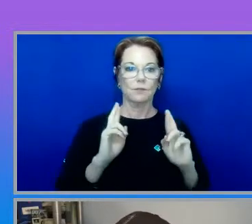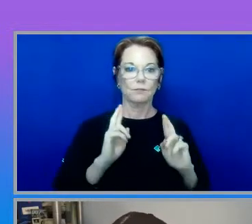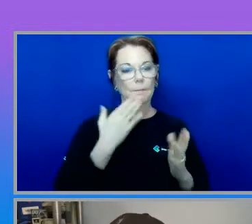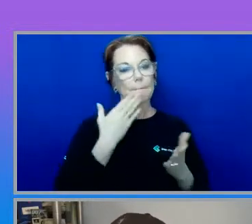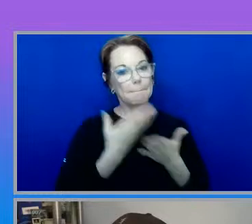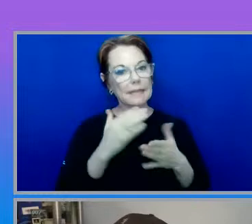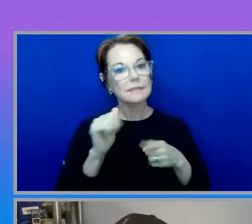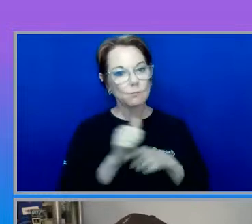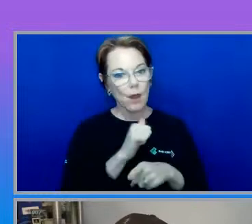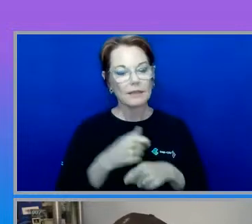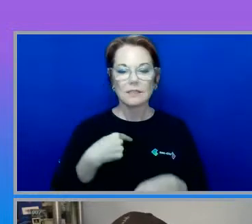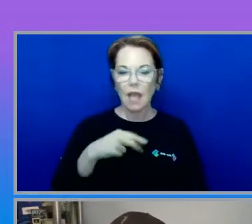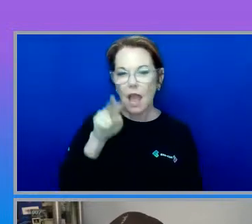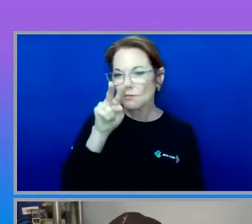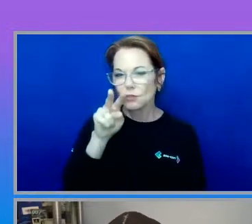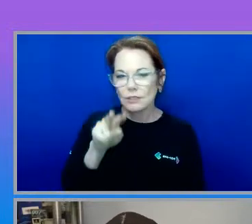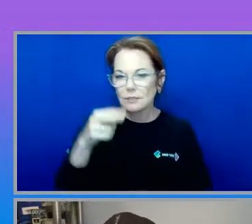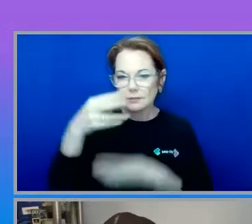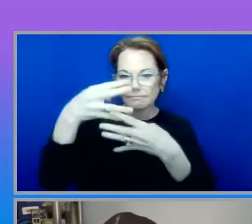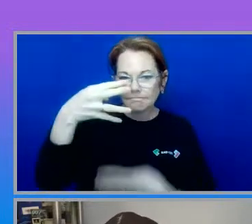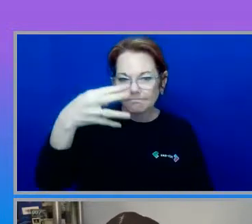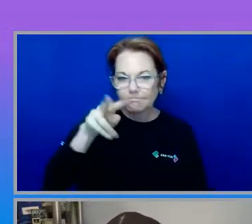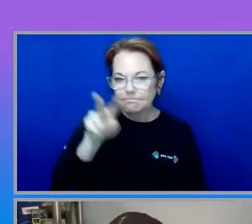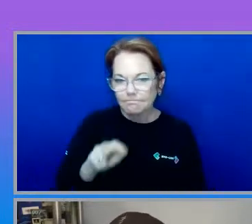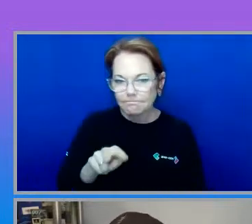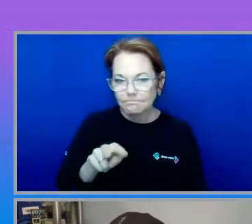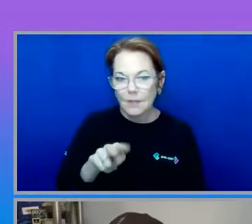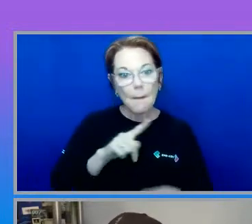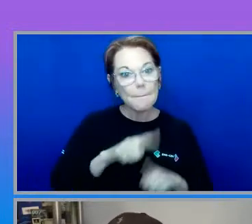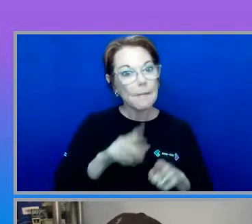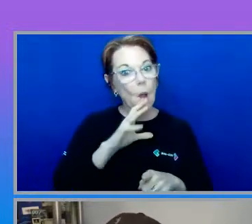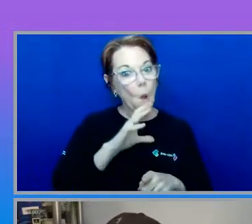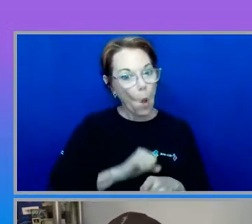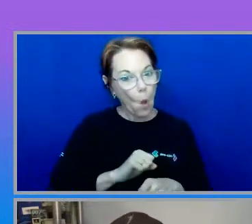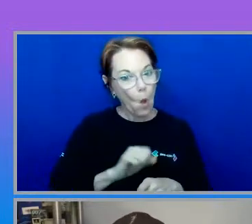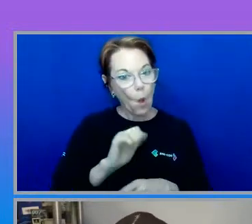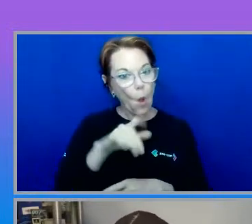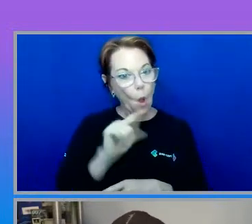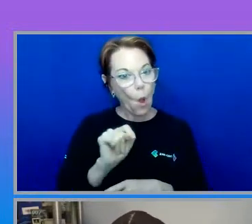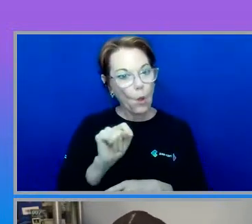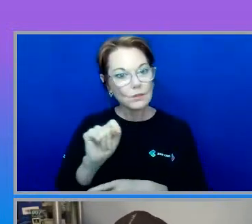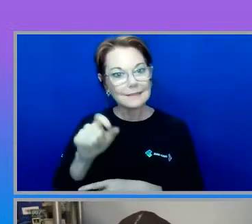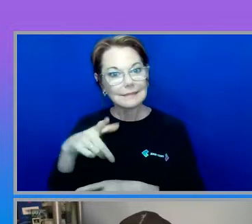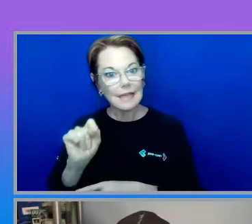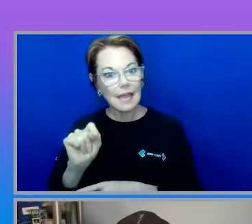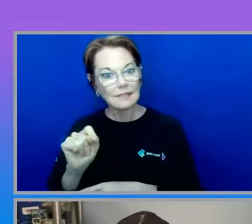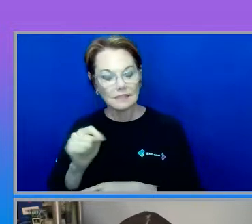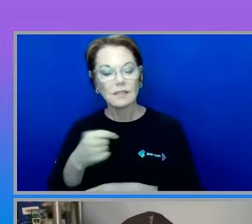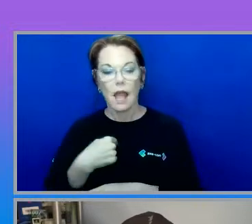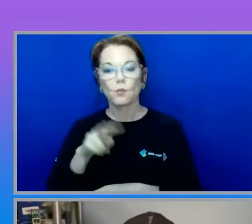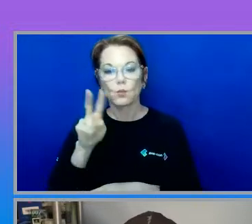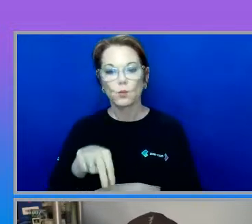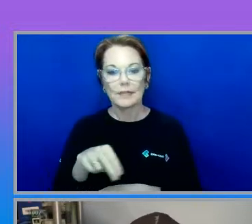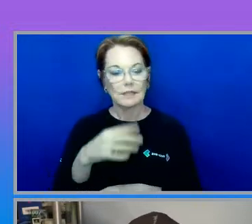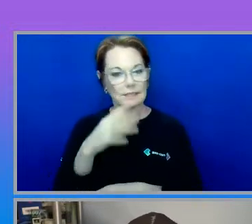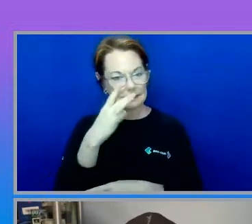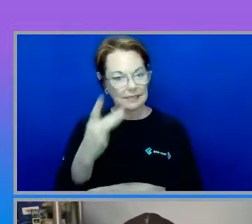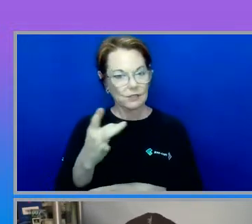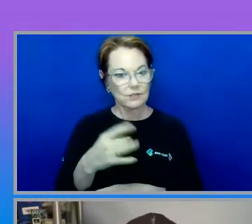practices. I won't read them all, but I will read some of these alt text suggestions because I think it's kind of interesting. The image is an